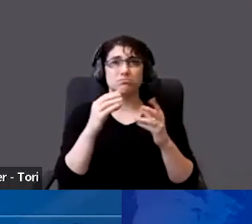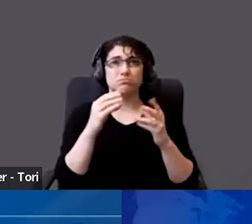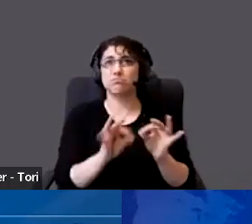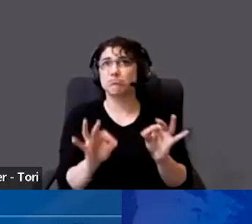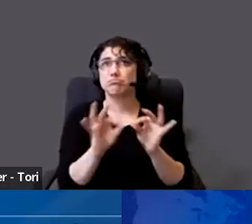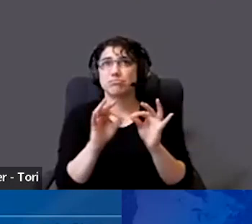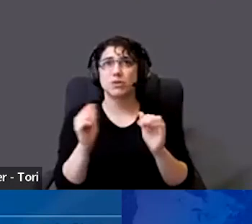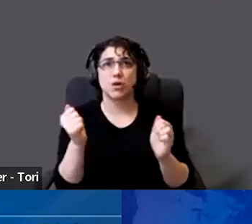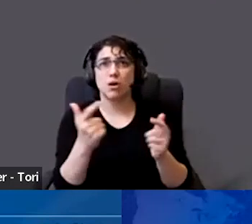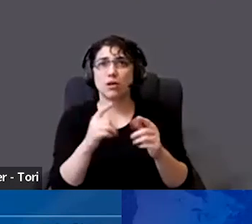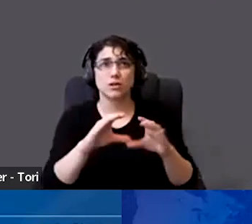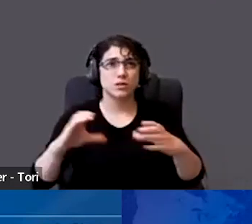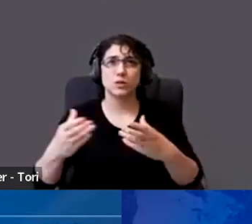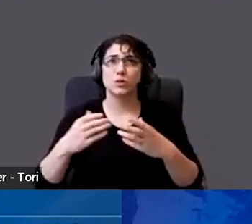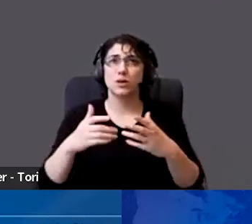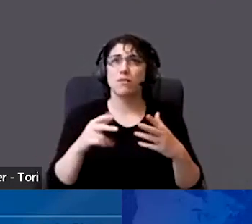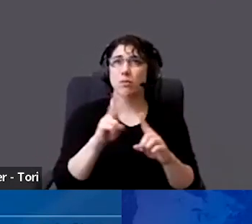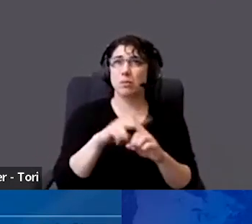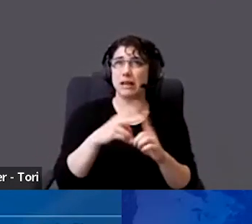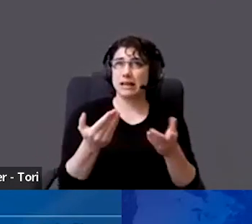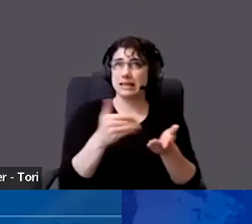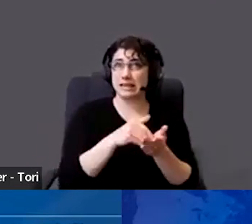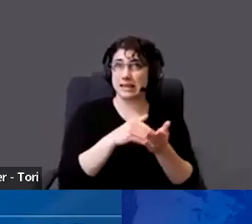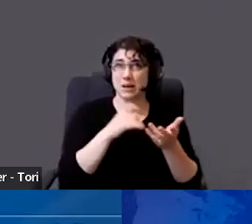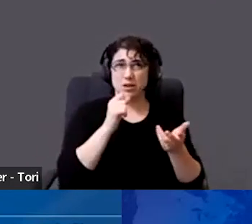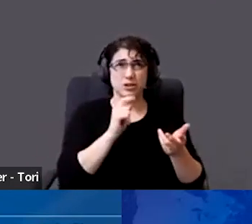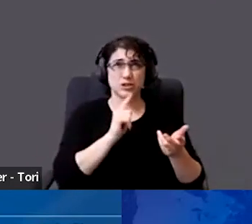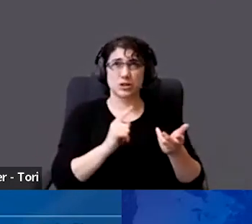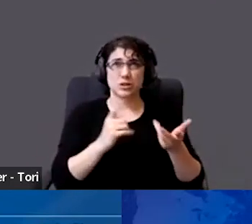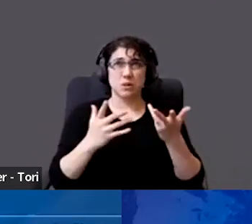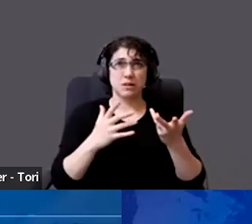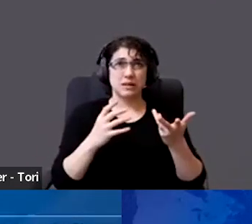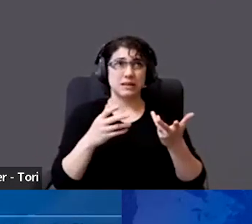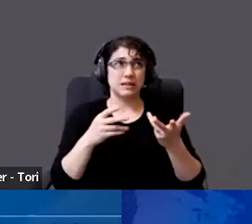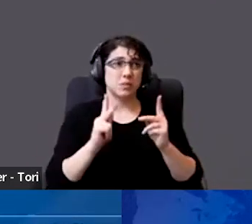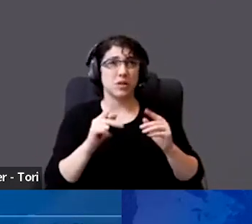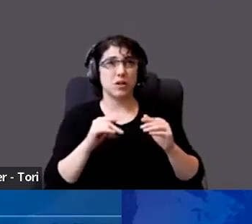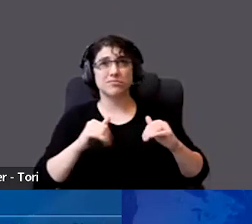I'm just wondering if there are any other folks that are maybe on the line thinking about the other two workgroups?